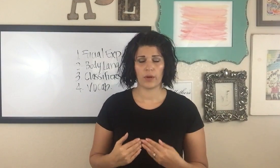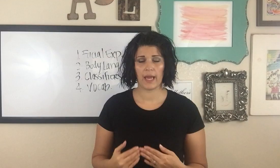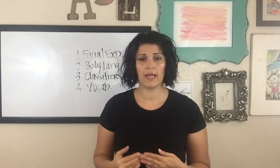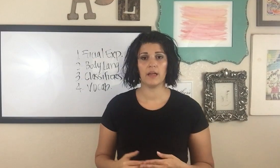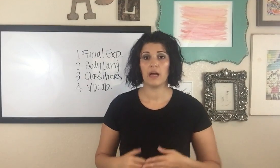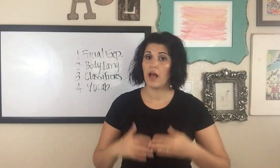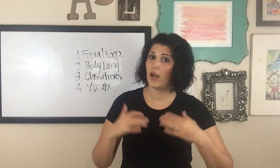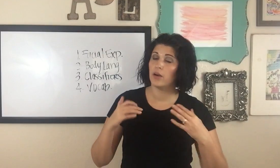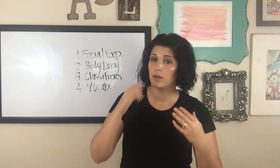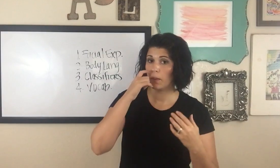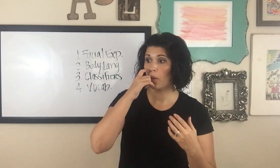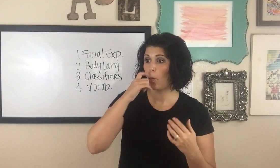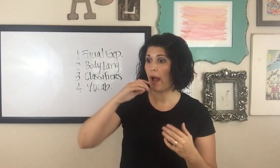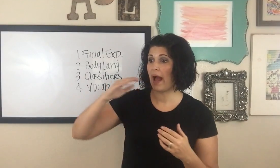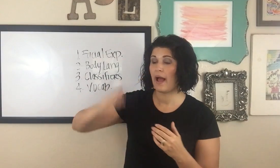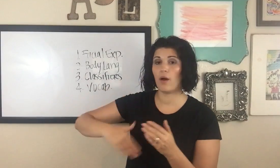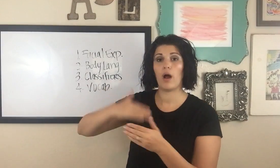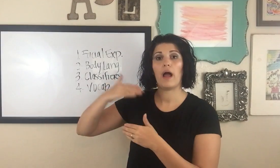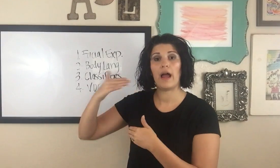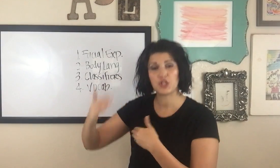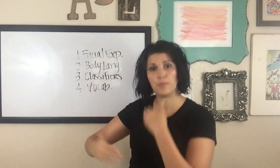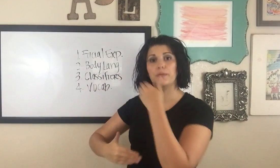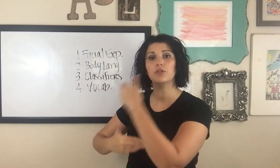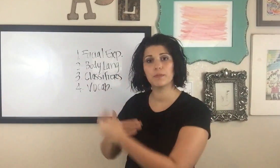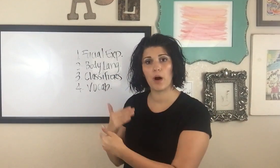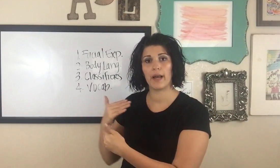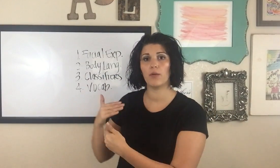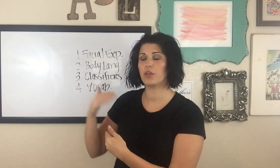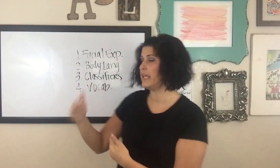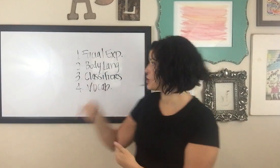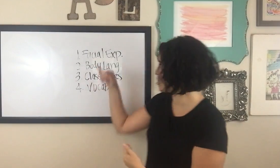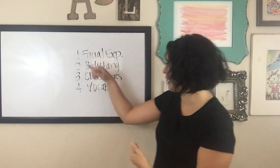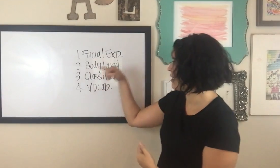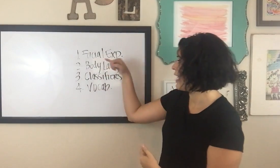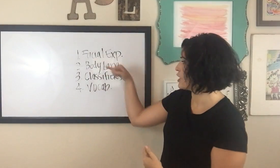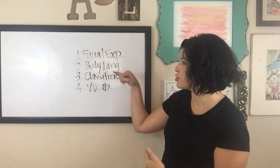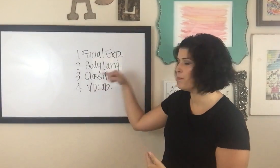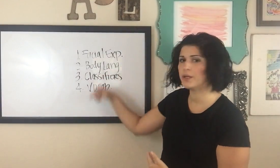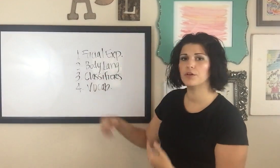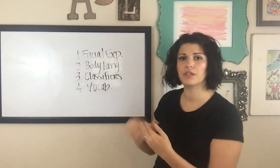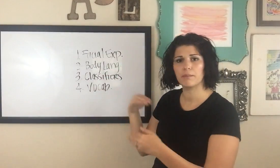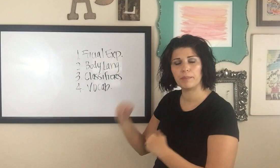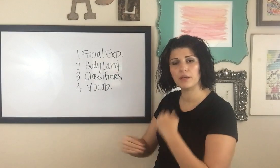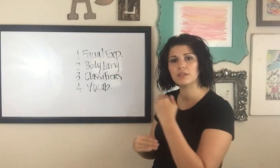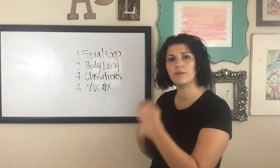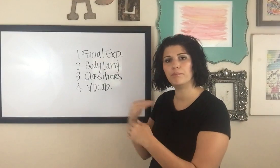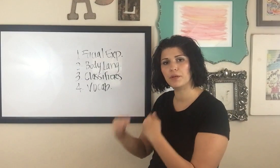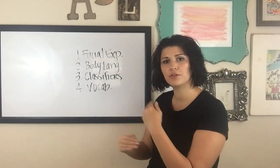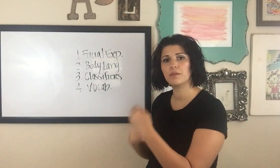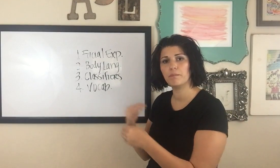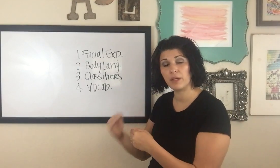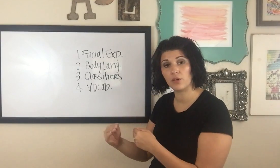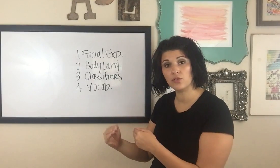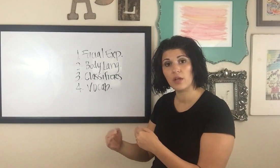okay? And hmm. As you build upon it with each thing, as you build and build and build and build,